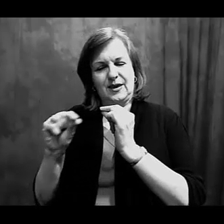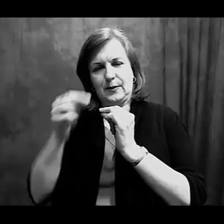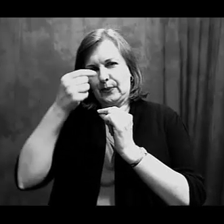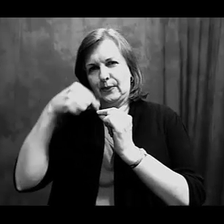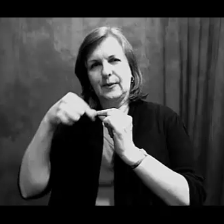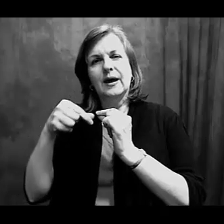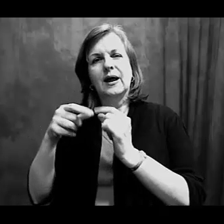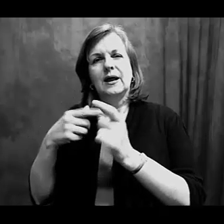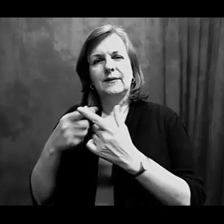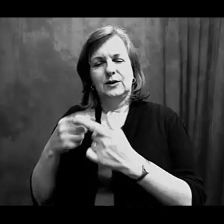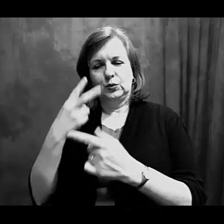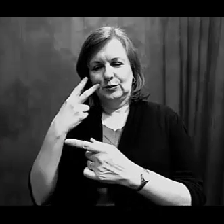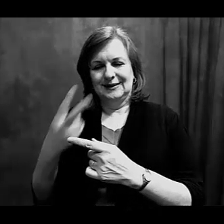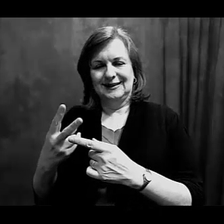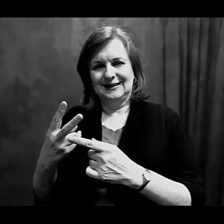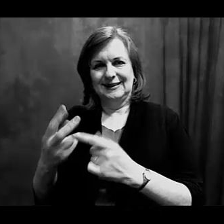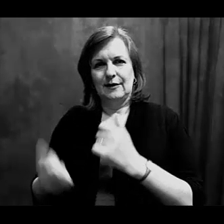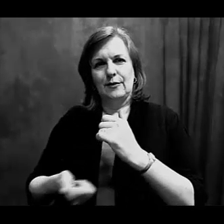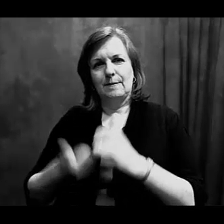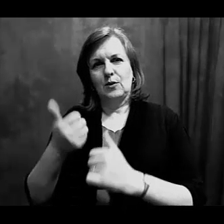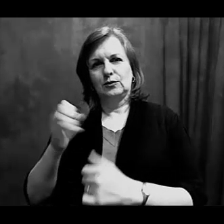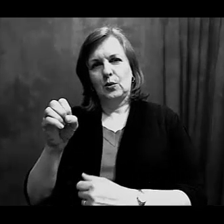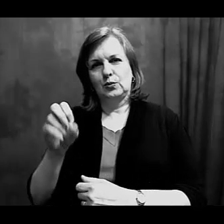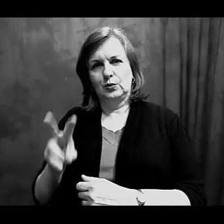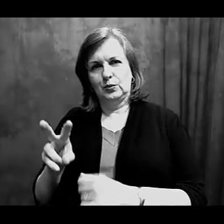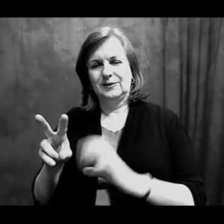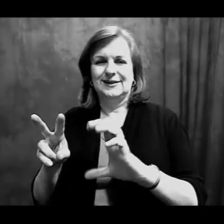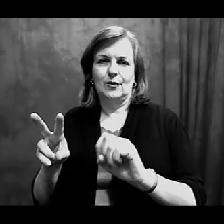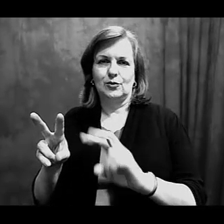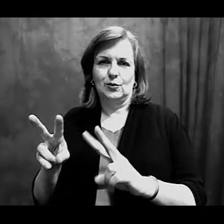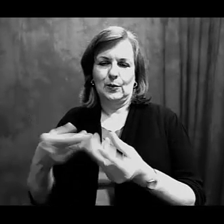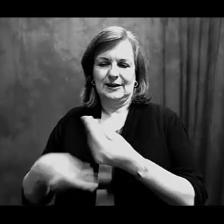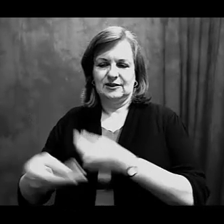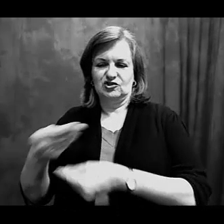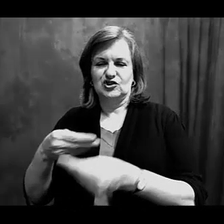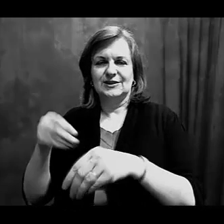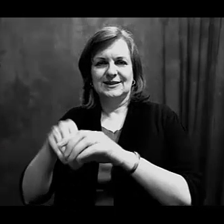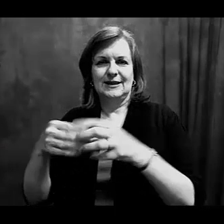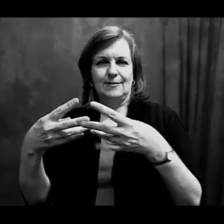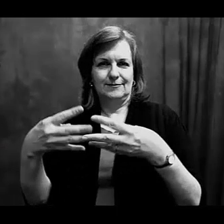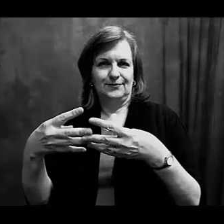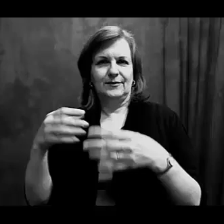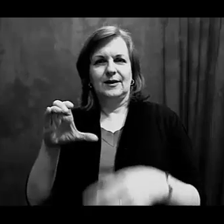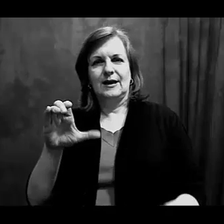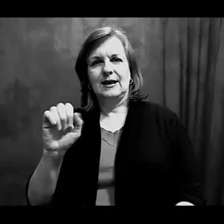and where we see the most 02 - CO2 exchange